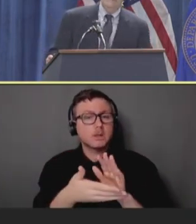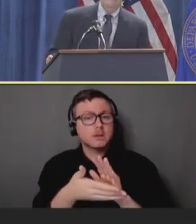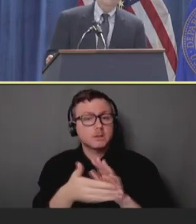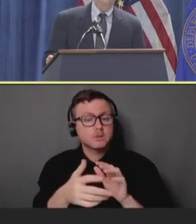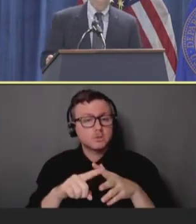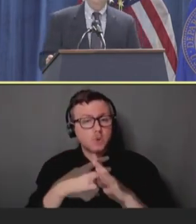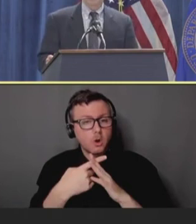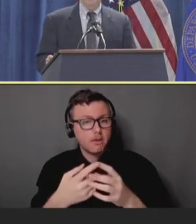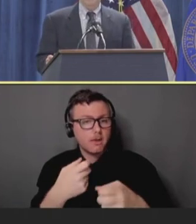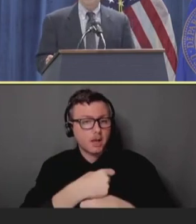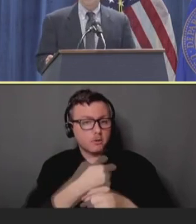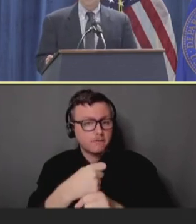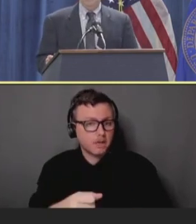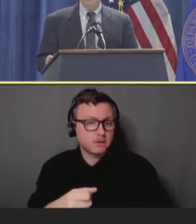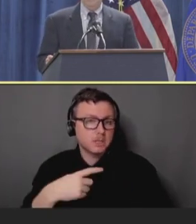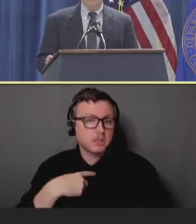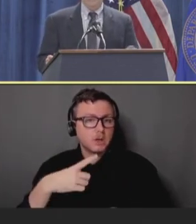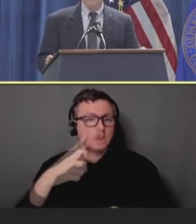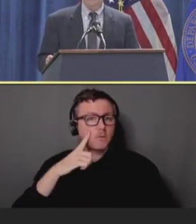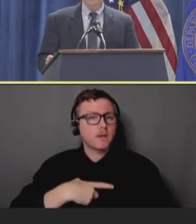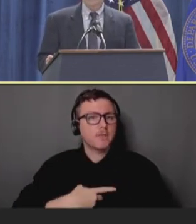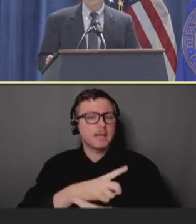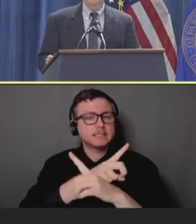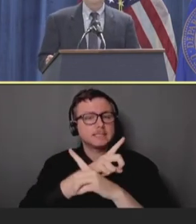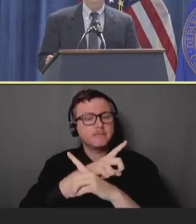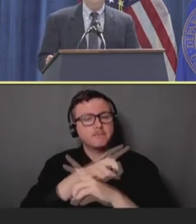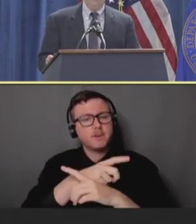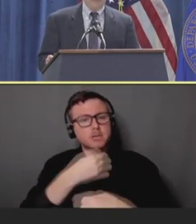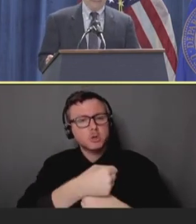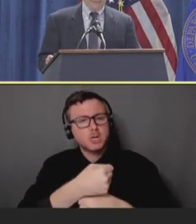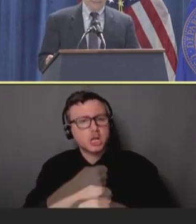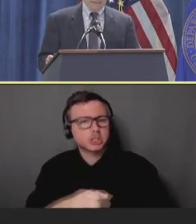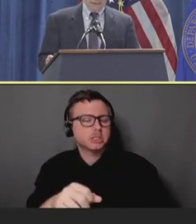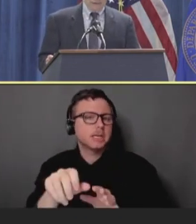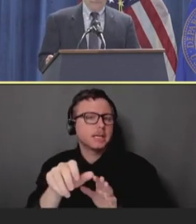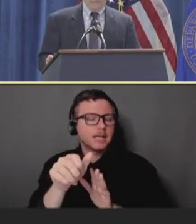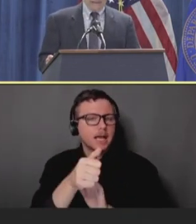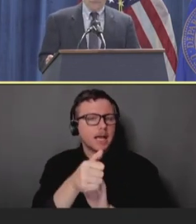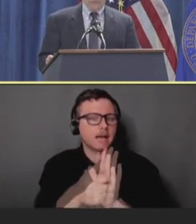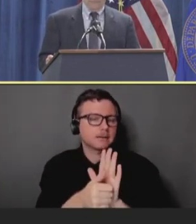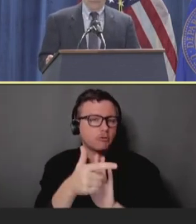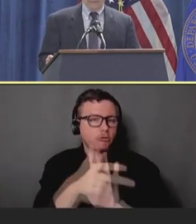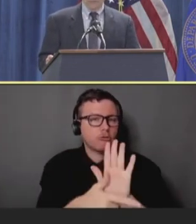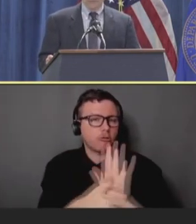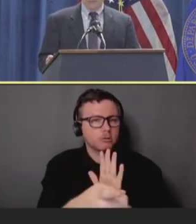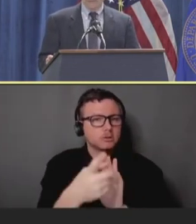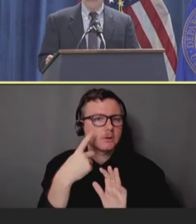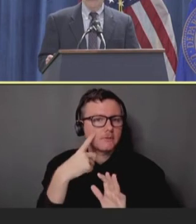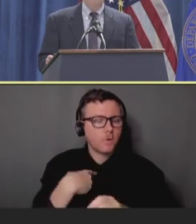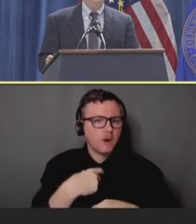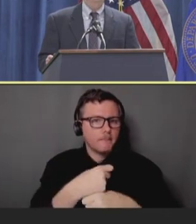They use the Defense Production Act to open the pipeline for vaccine makers, it gave vaccine